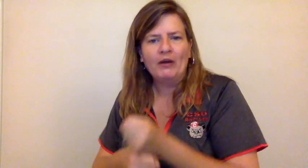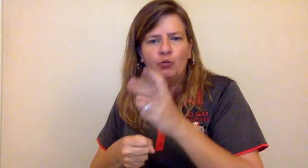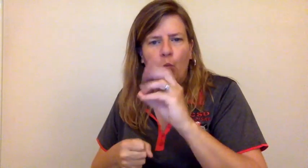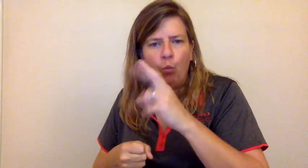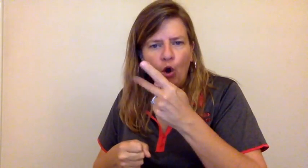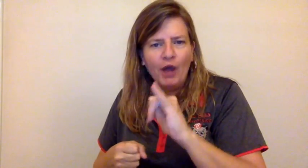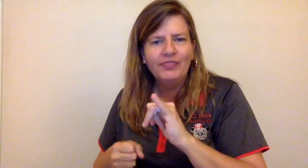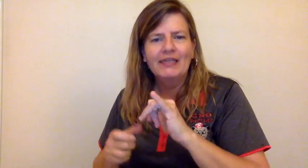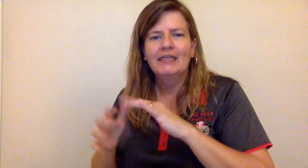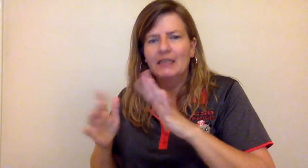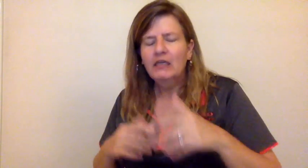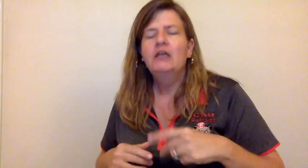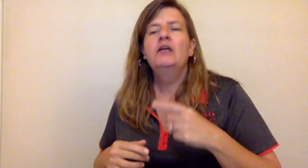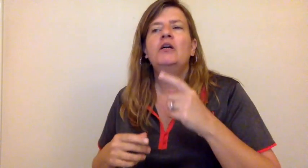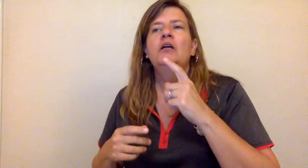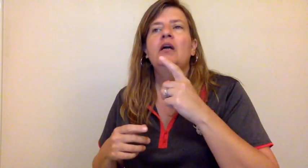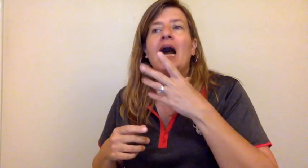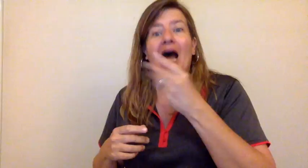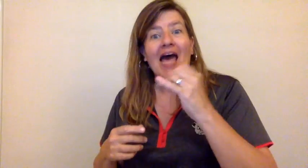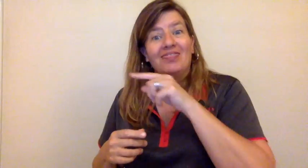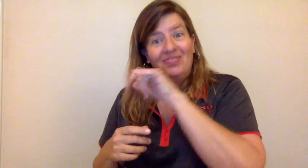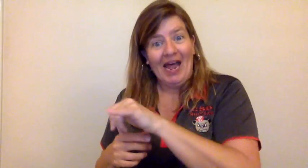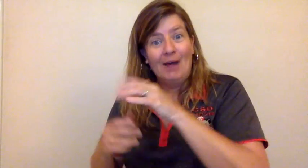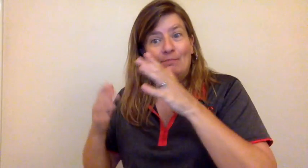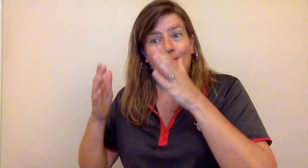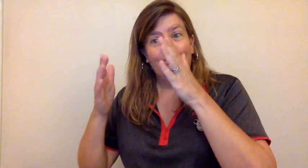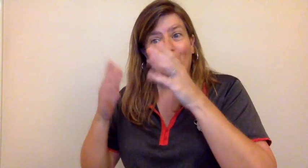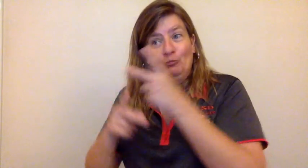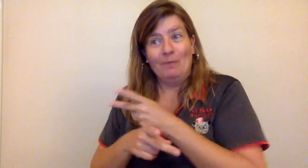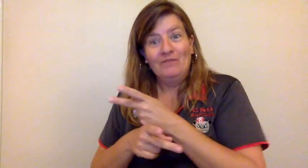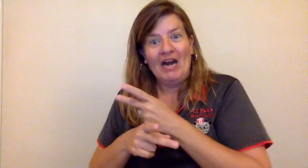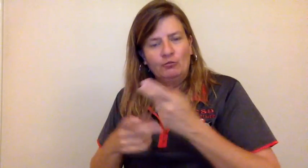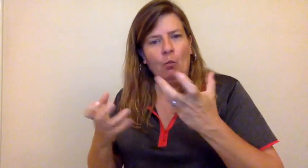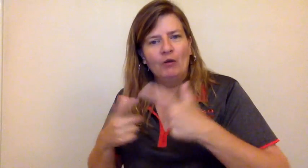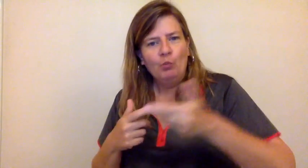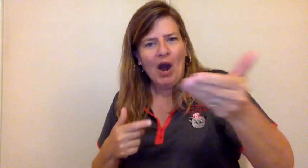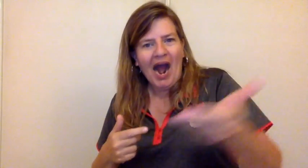trust their work. The supervisor that is an this supervisor